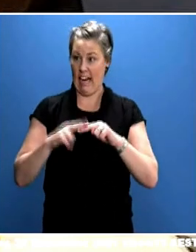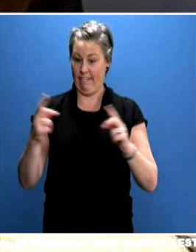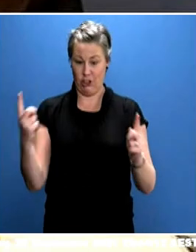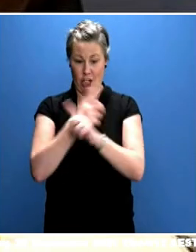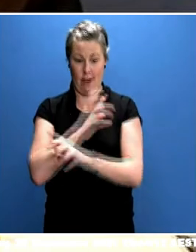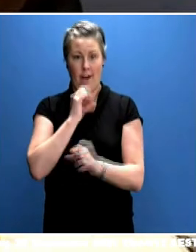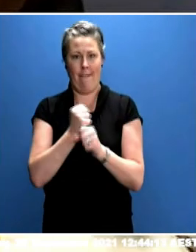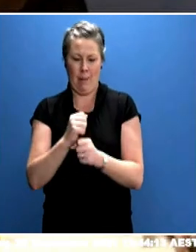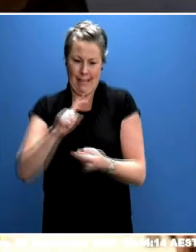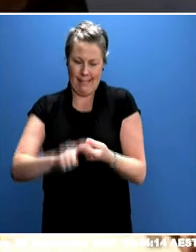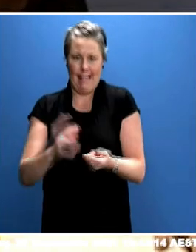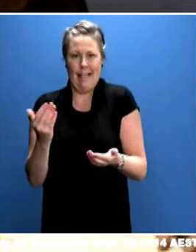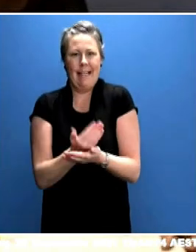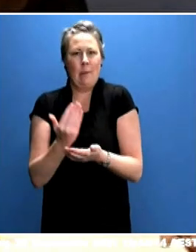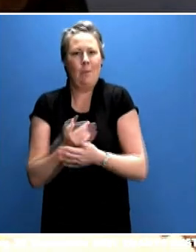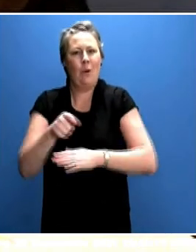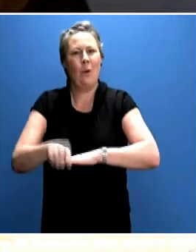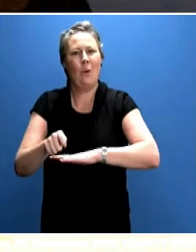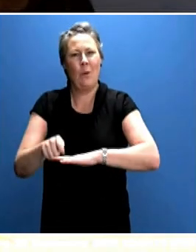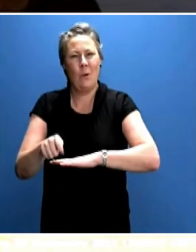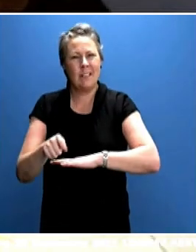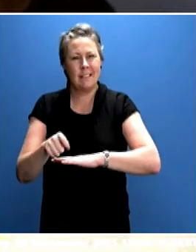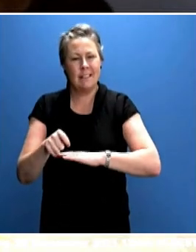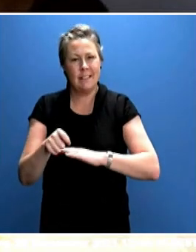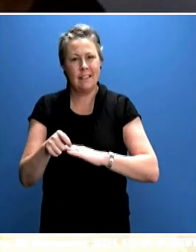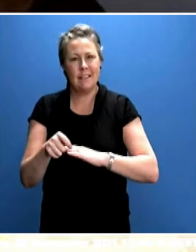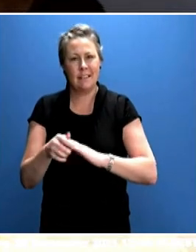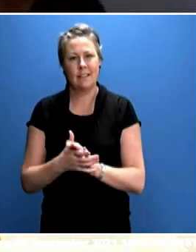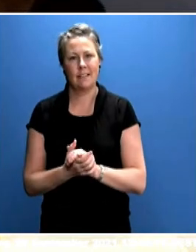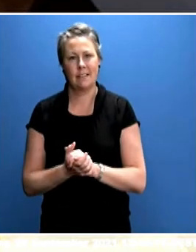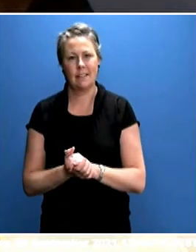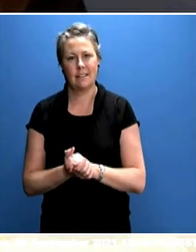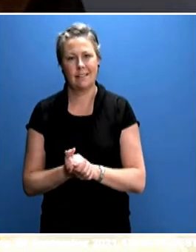sort of model, but they're all just, their architecture is underpinned by a government decision.